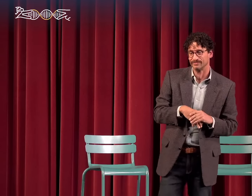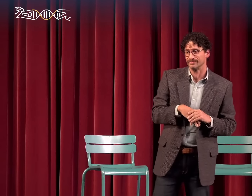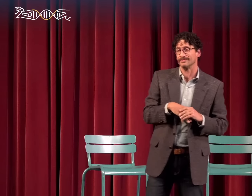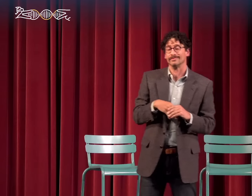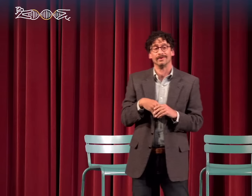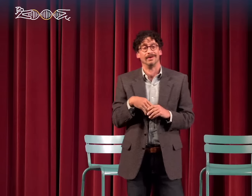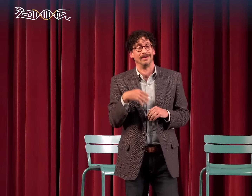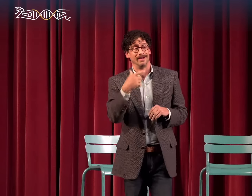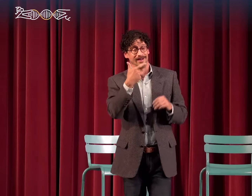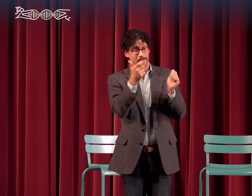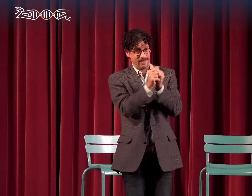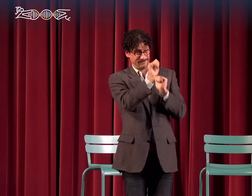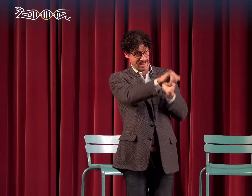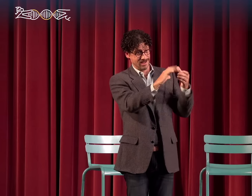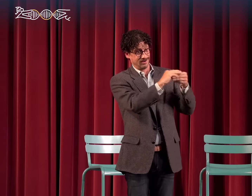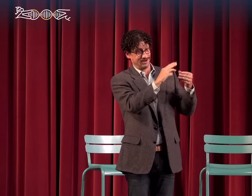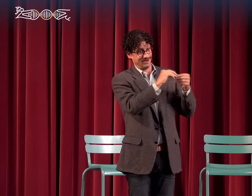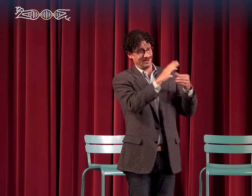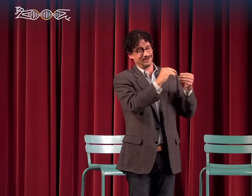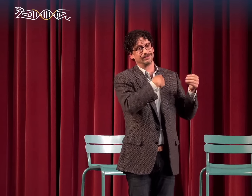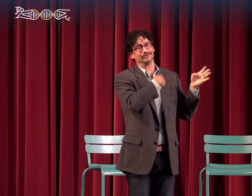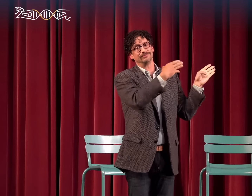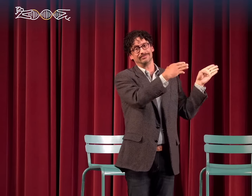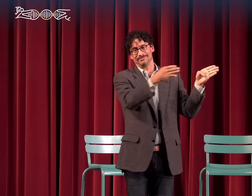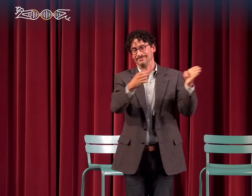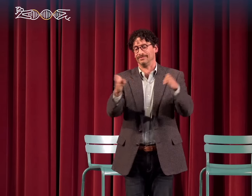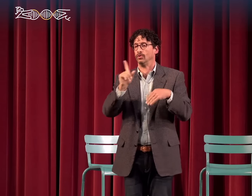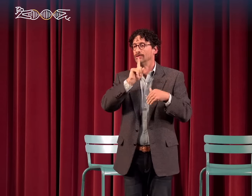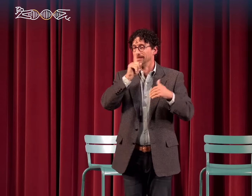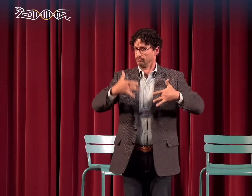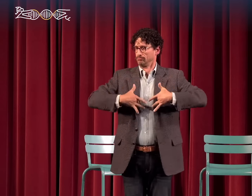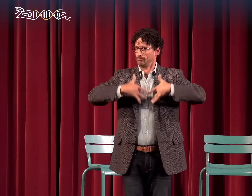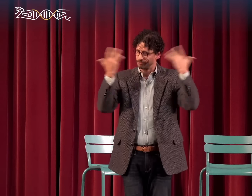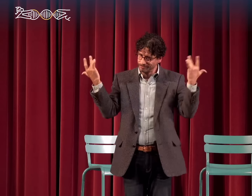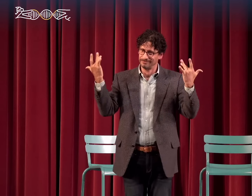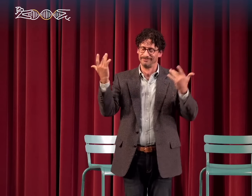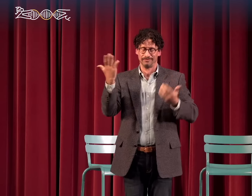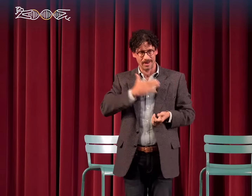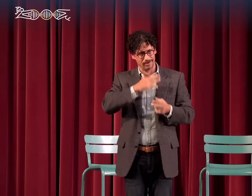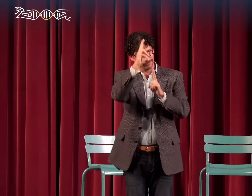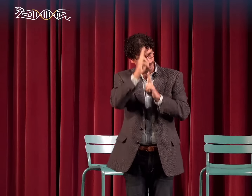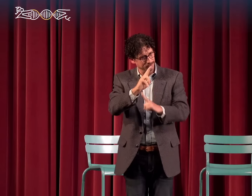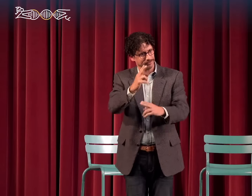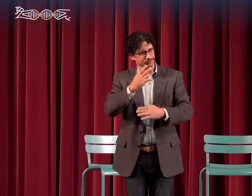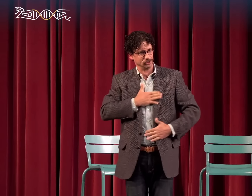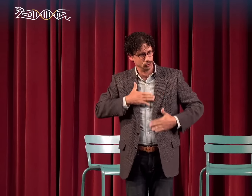Now, with that said I'm going to turn the stage over to something. It is my